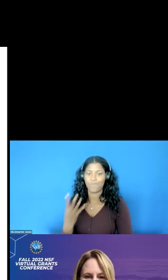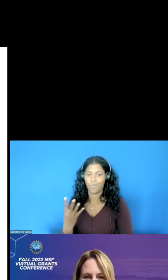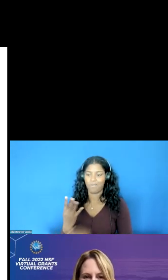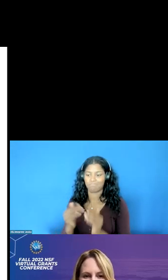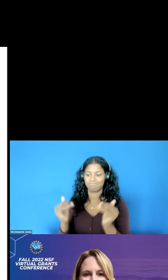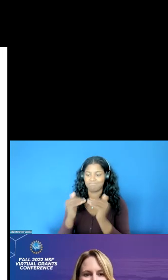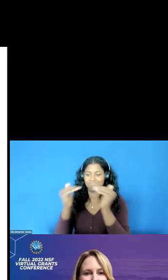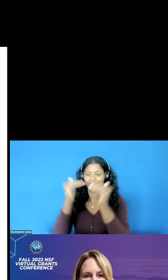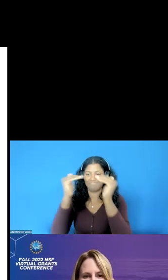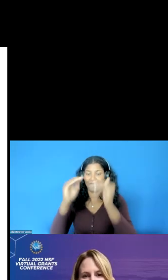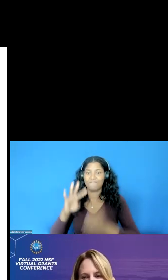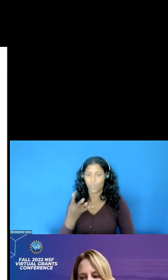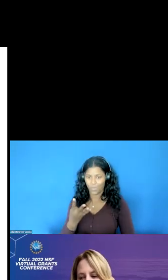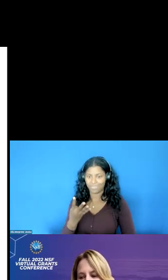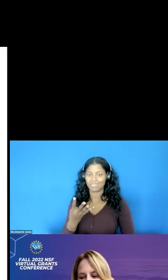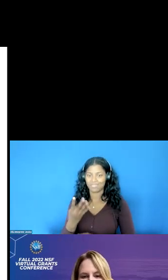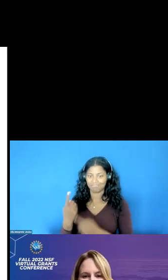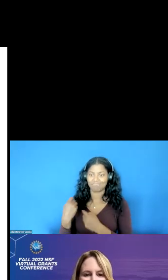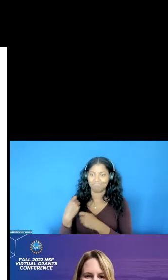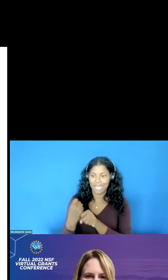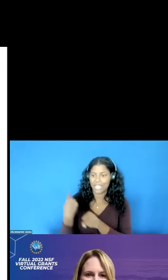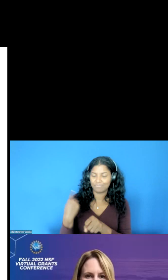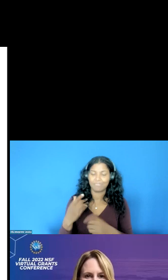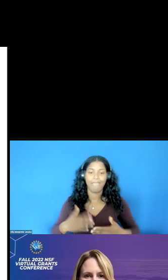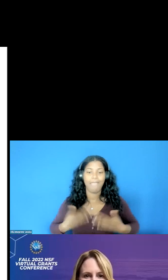And we're happy to take questions. Thanks for your attention.